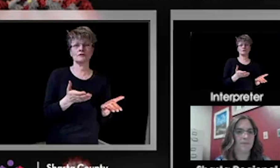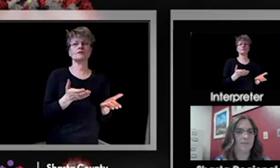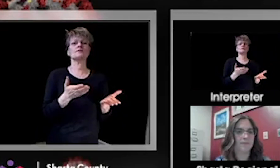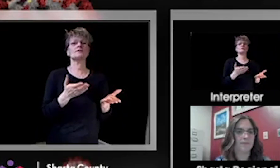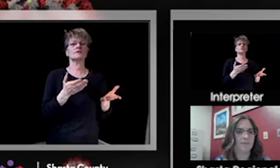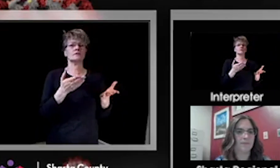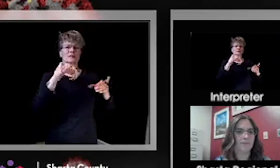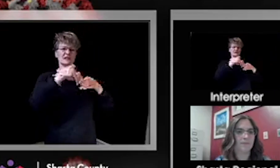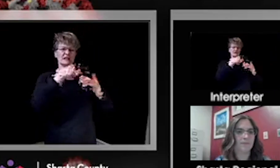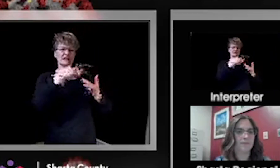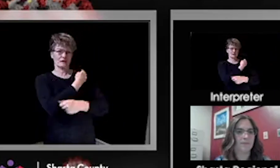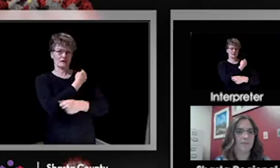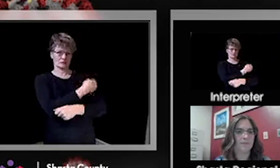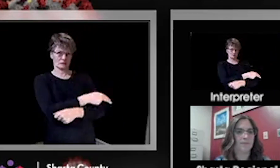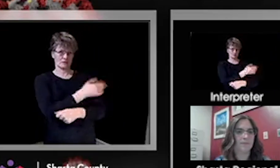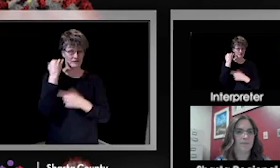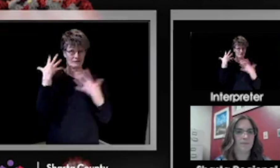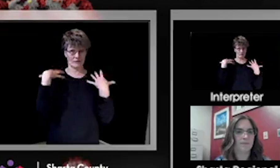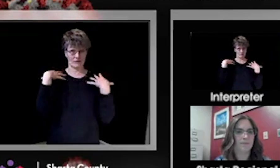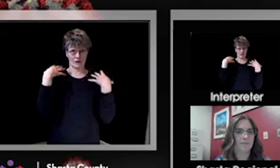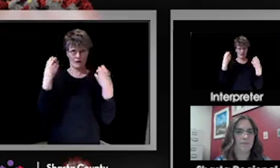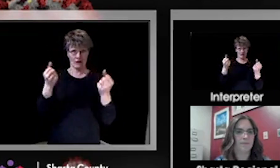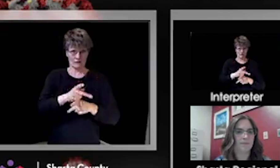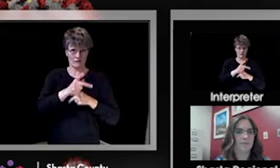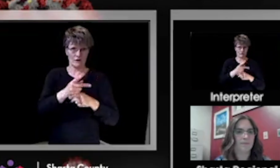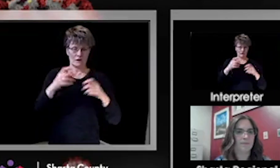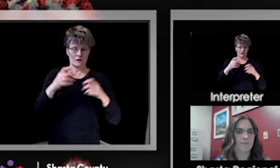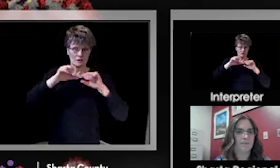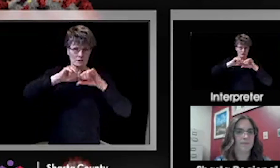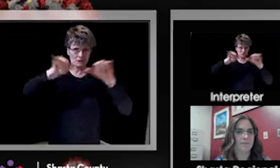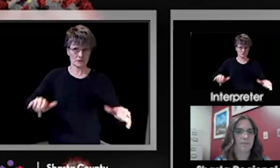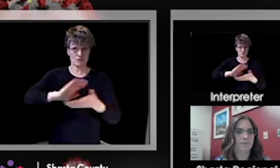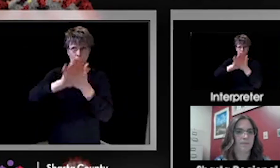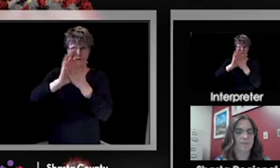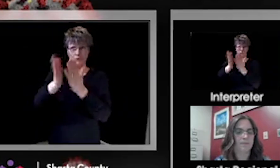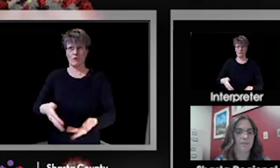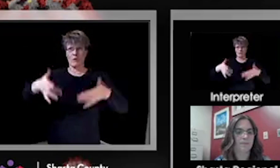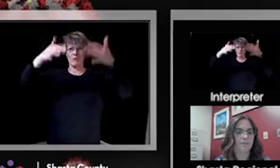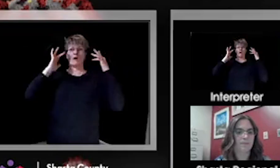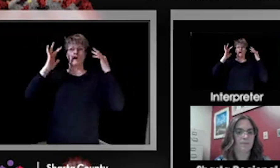system gets overwhelmed not only is that bad for people with COVID-19, if we don’t have